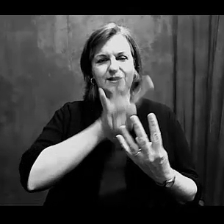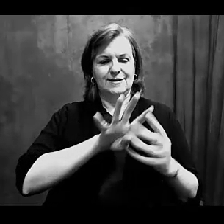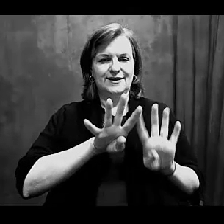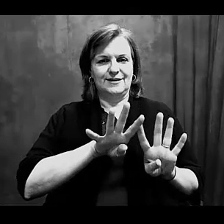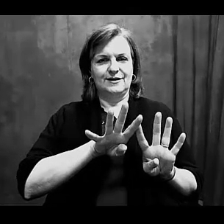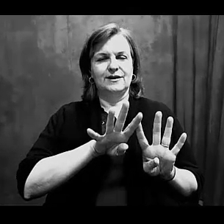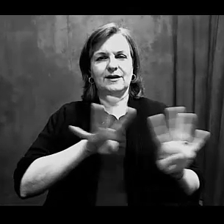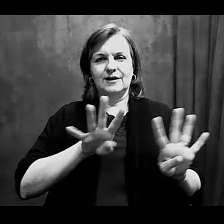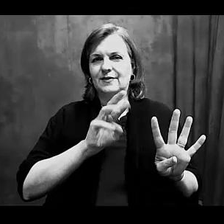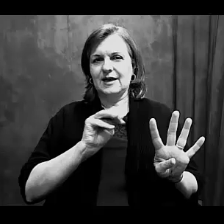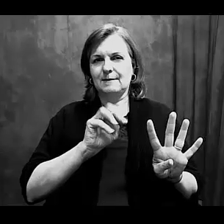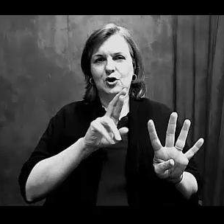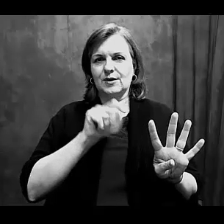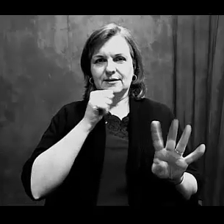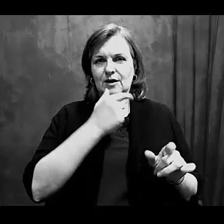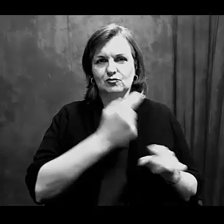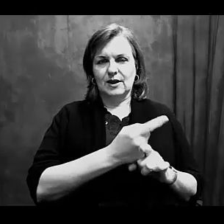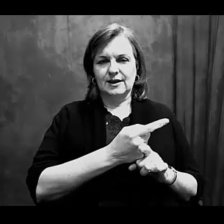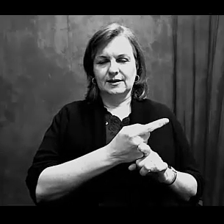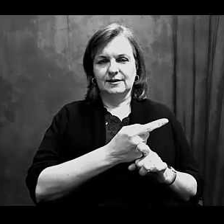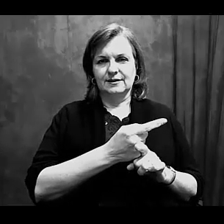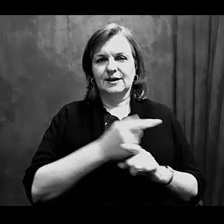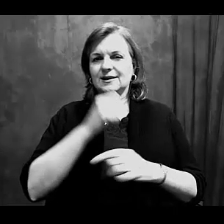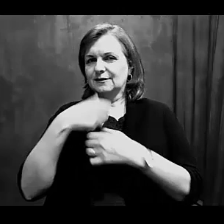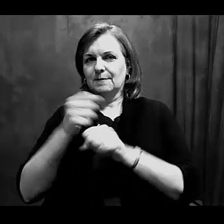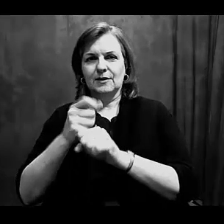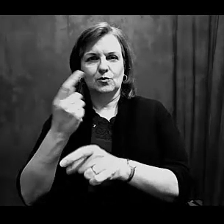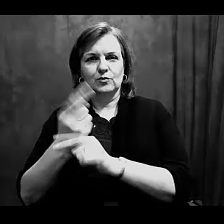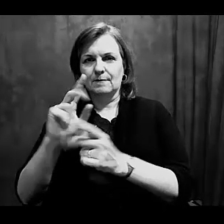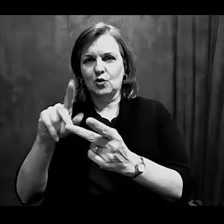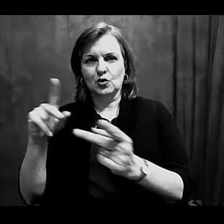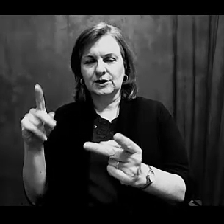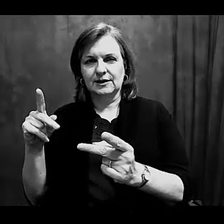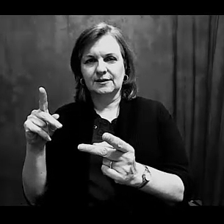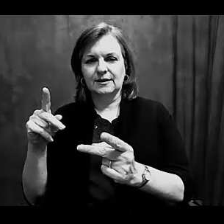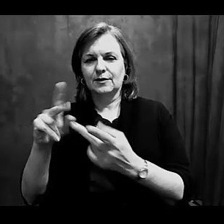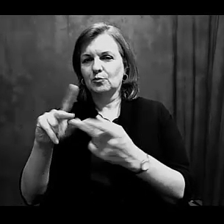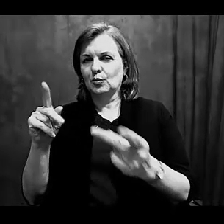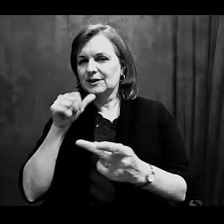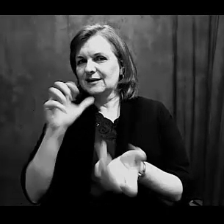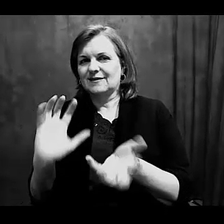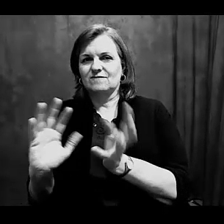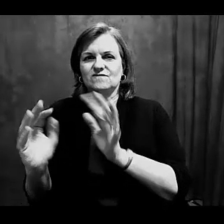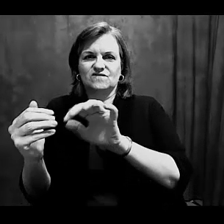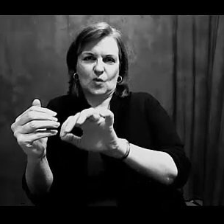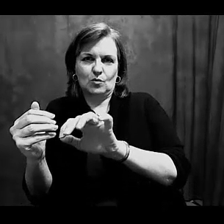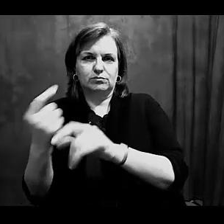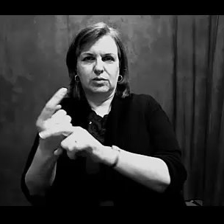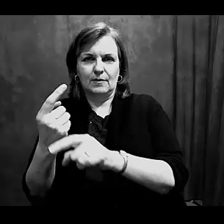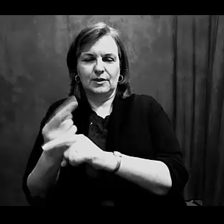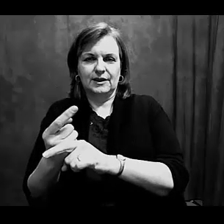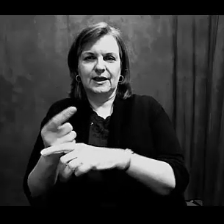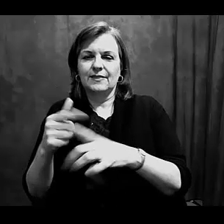changes the amino acid the protein doesn't fold properly it doesn't carry oxygen properly